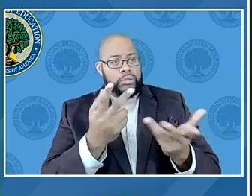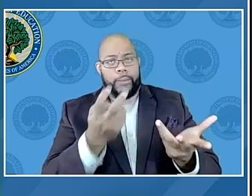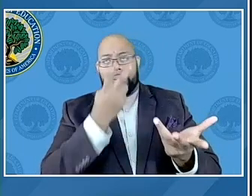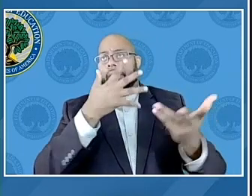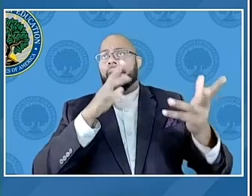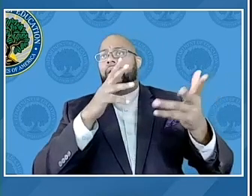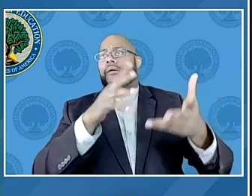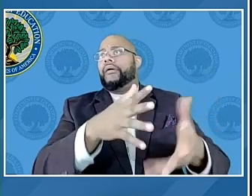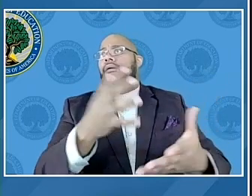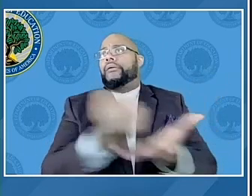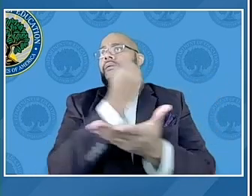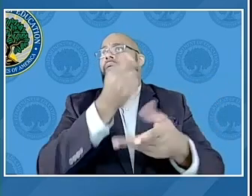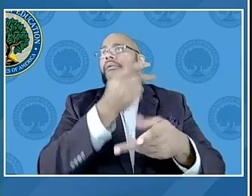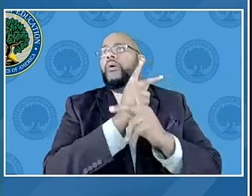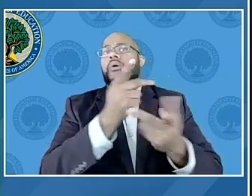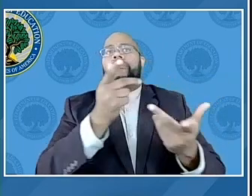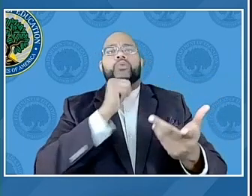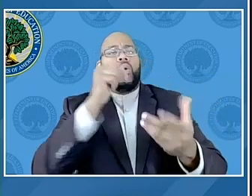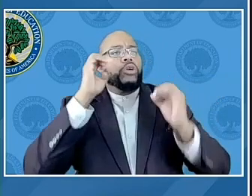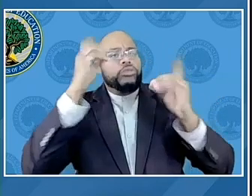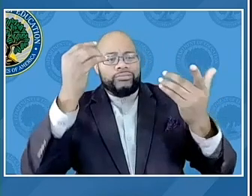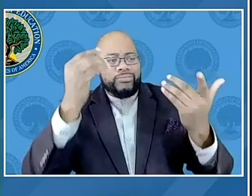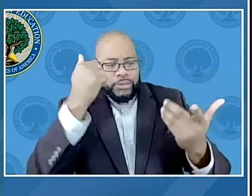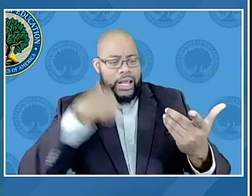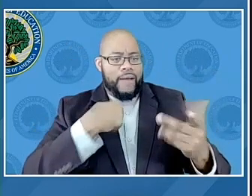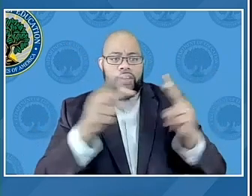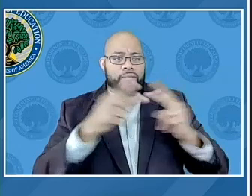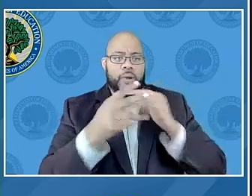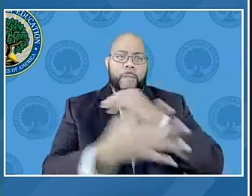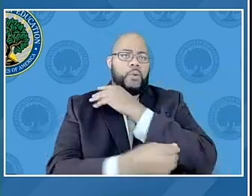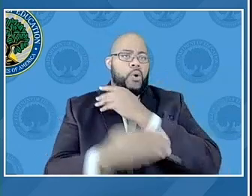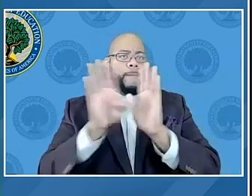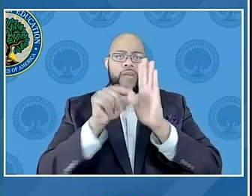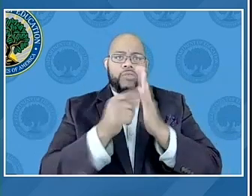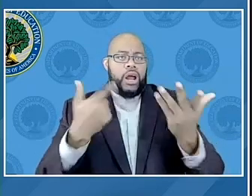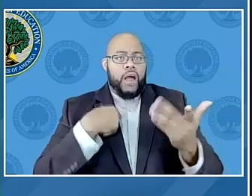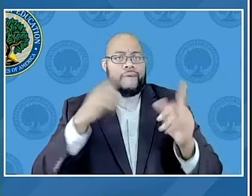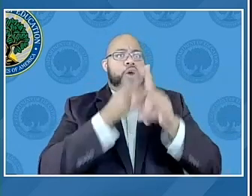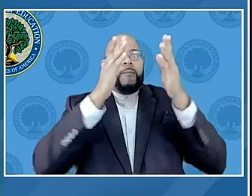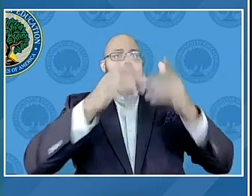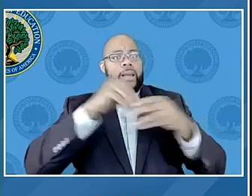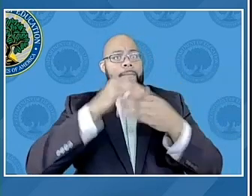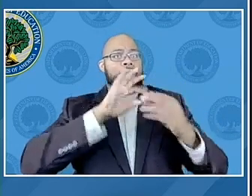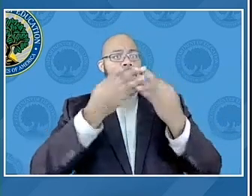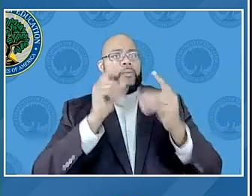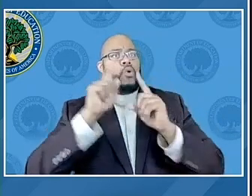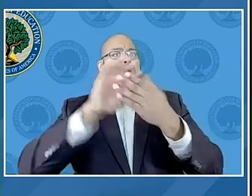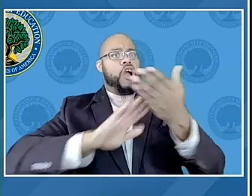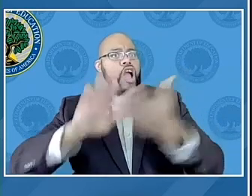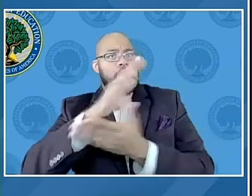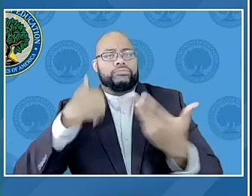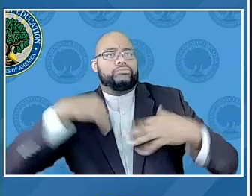a lack of education, because I came from a very poor background and I was the first to go to college, there has been no